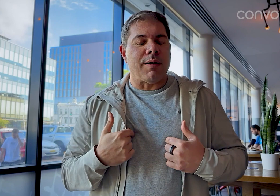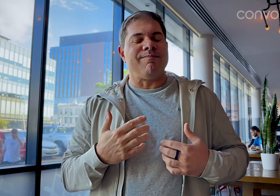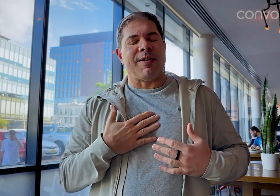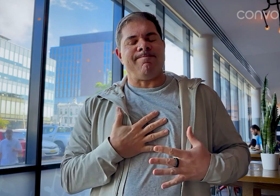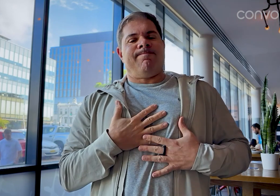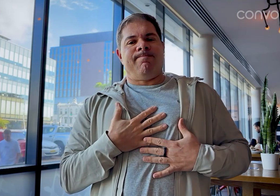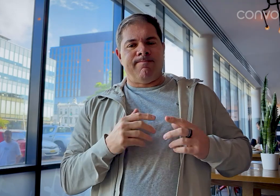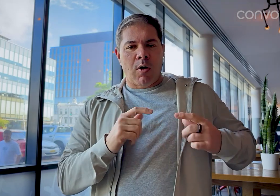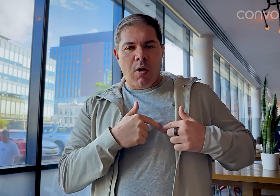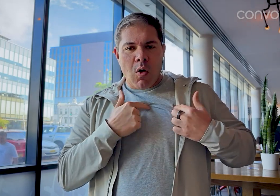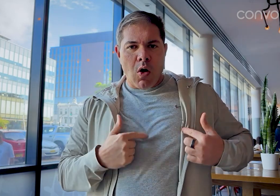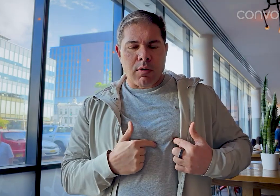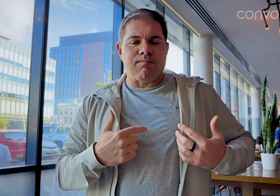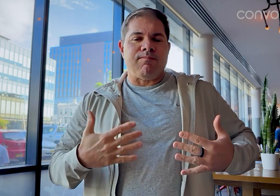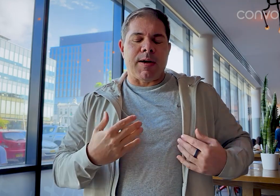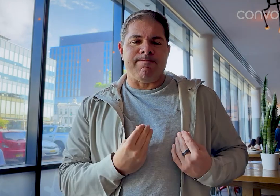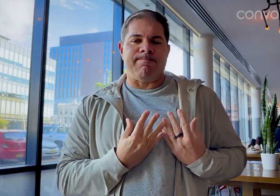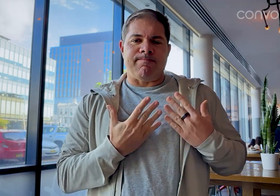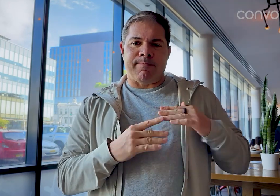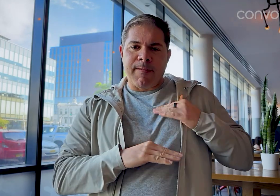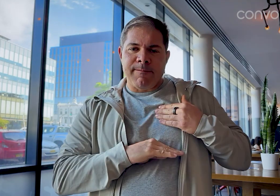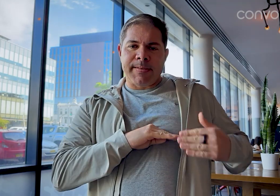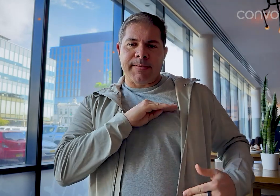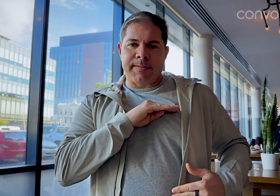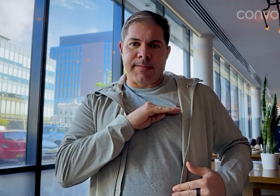and it fills my heart with joy.